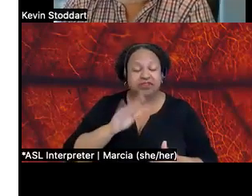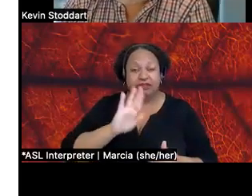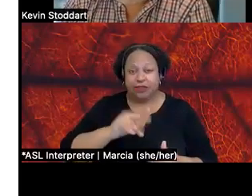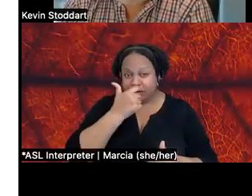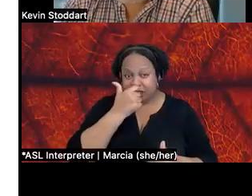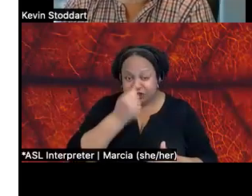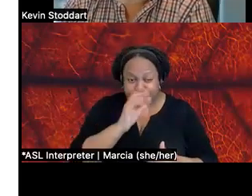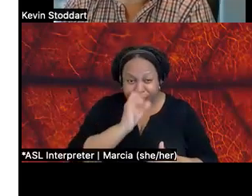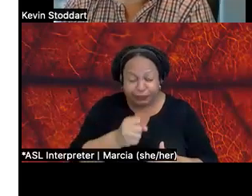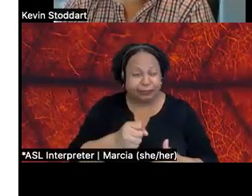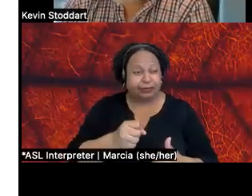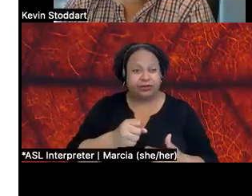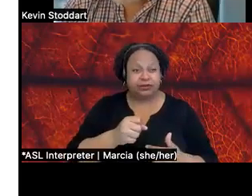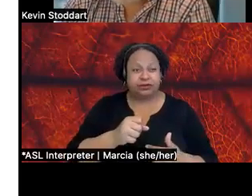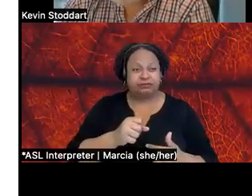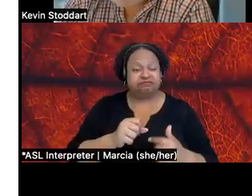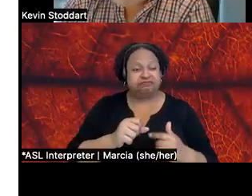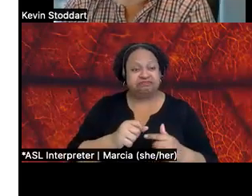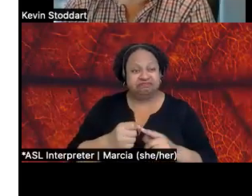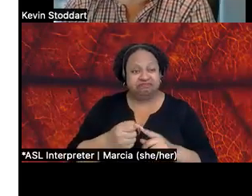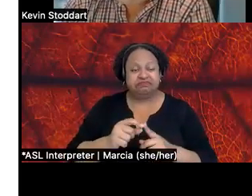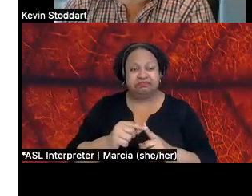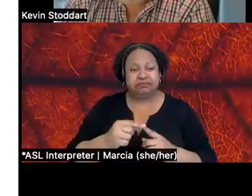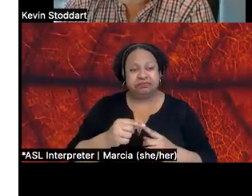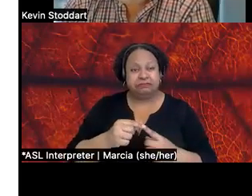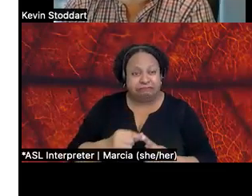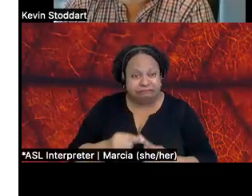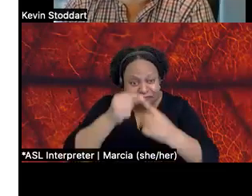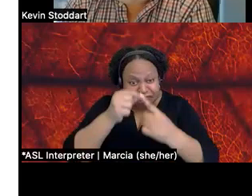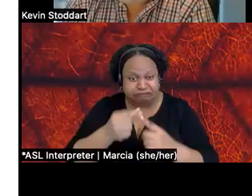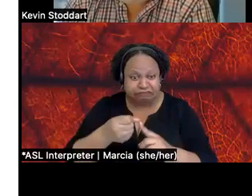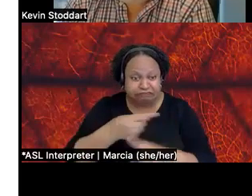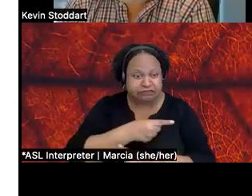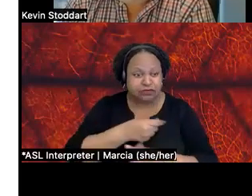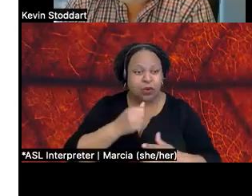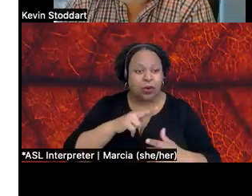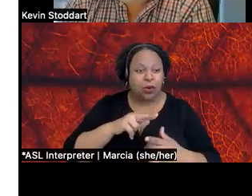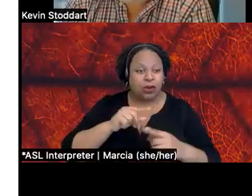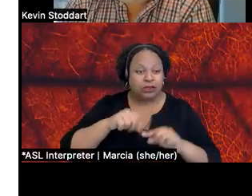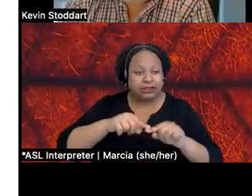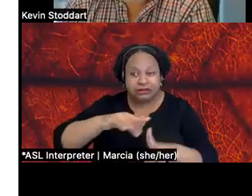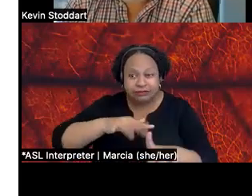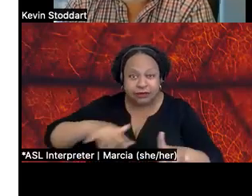So, for example, we need to understand about the influence